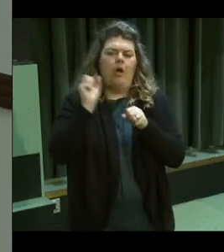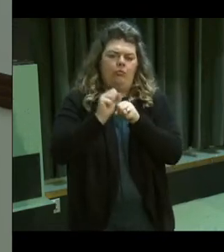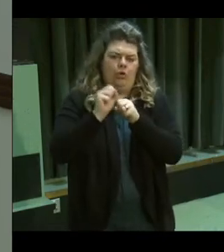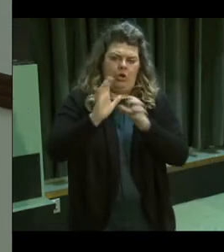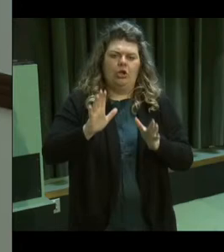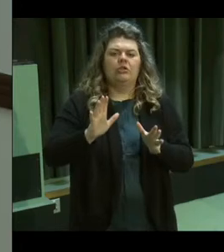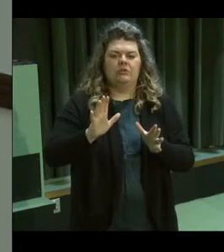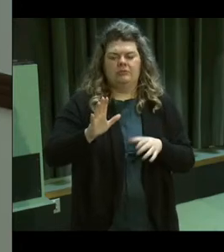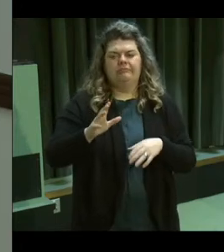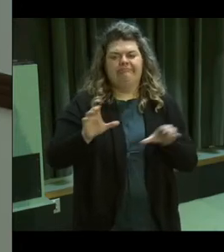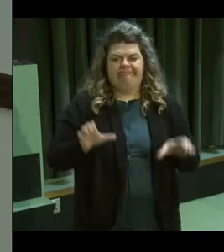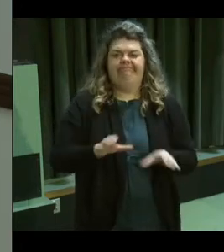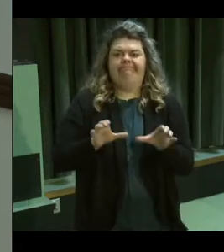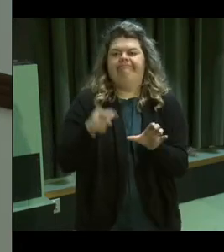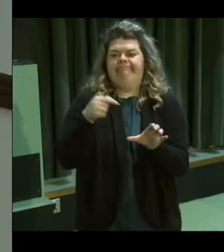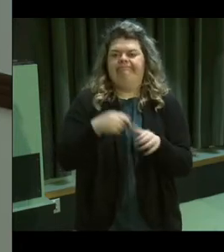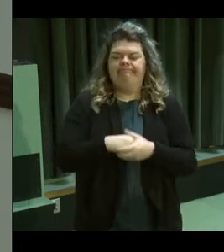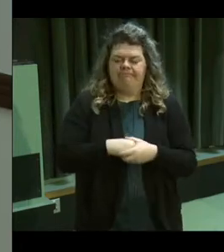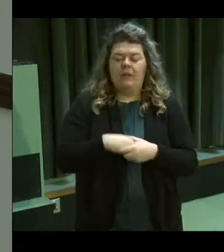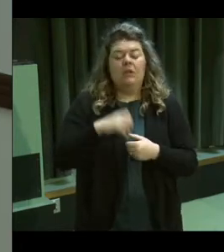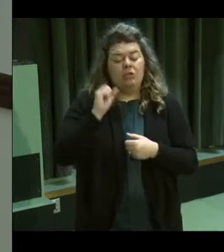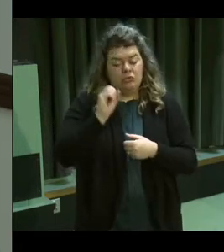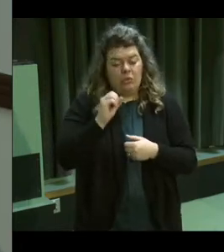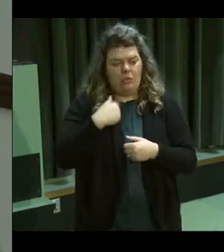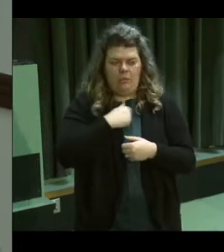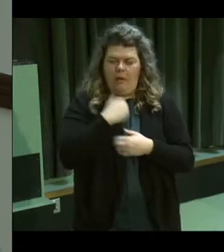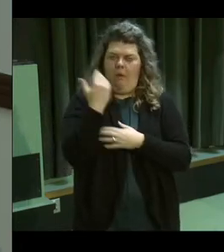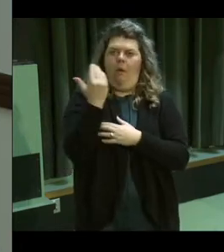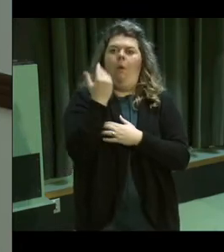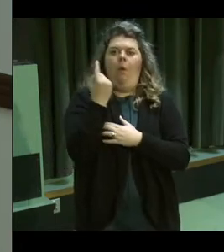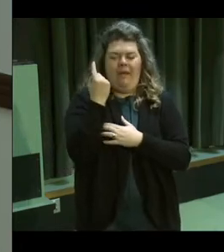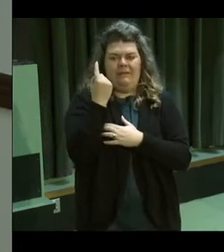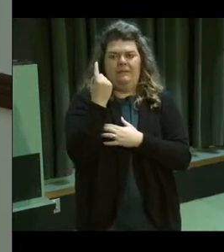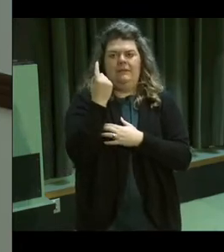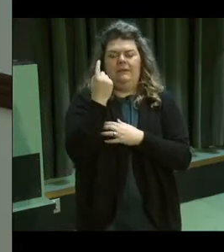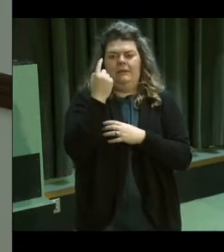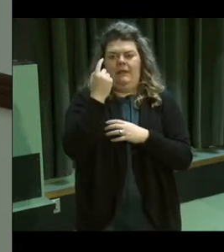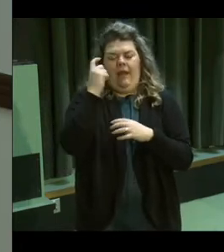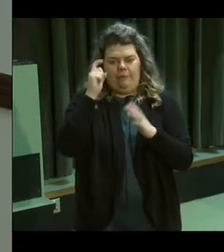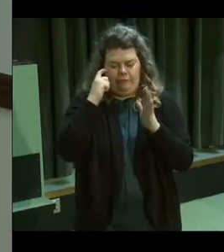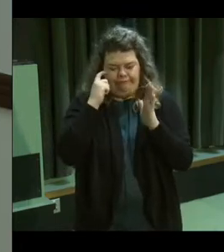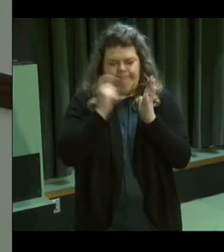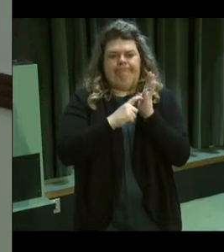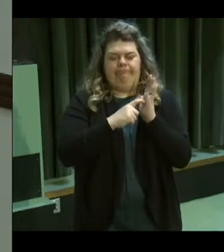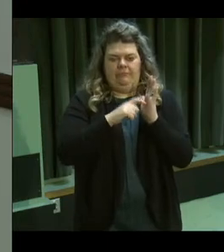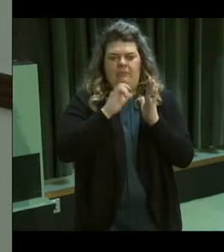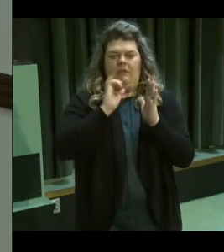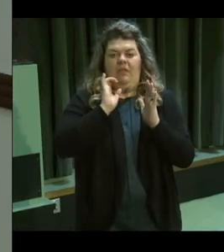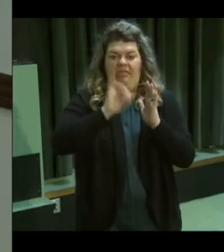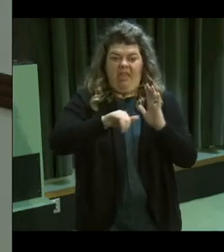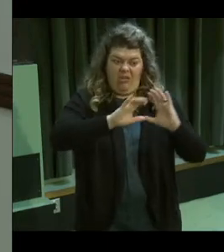farmworkers. So we always